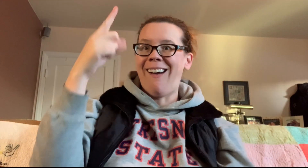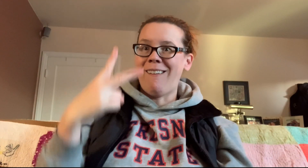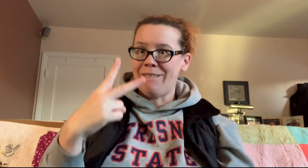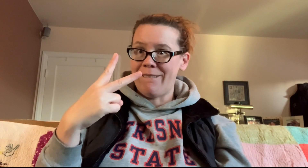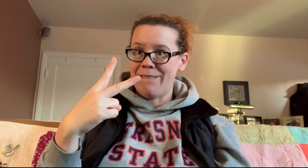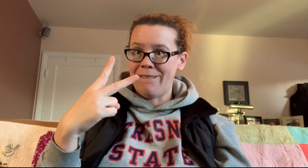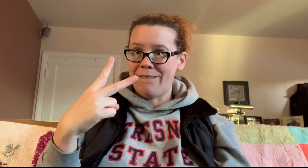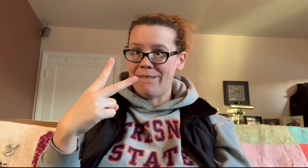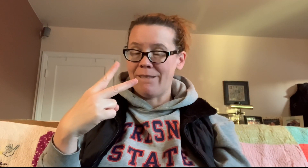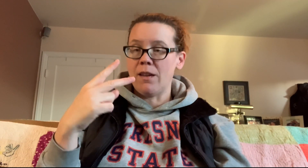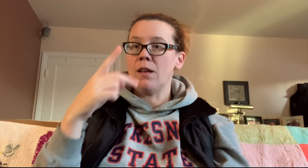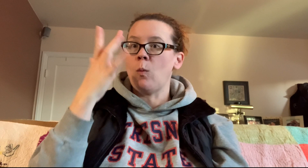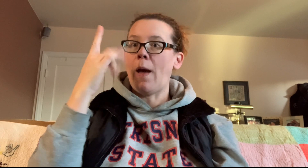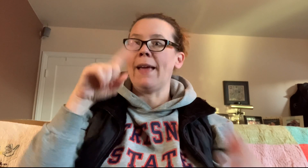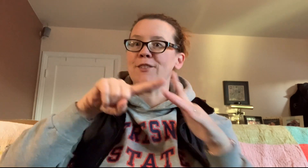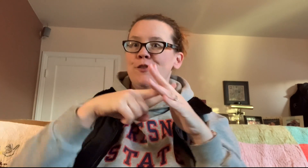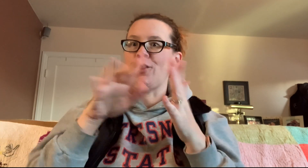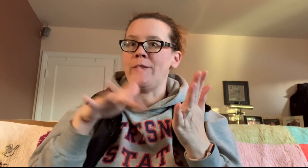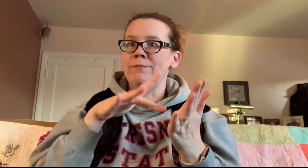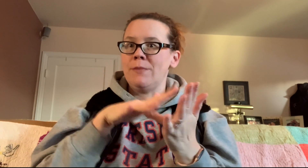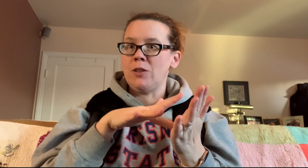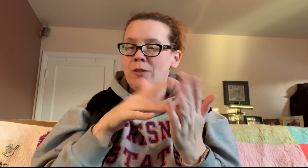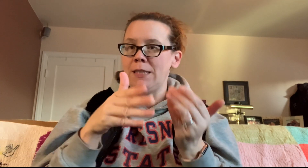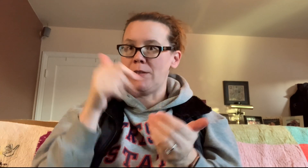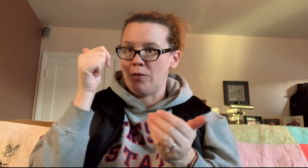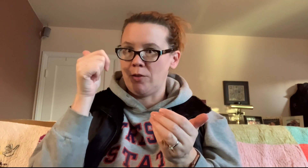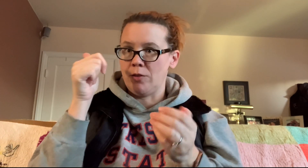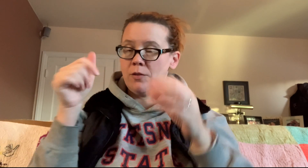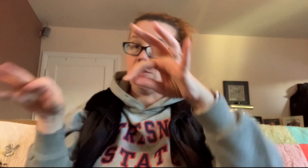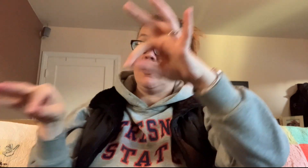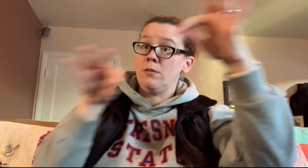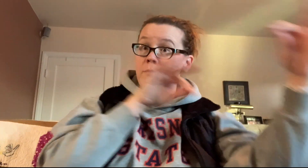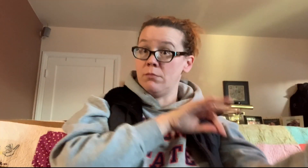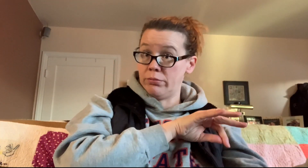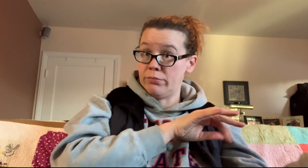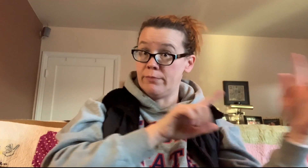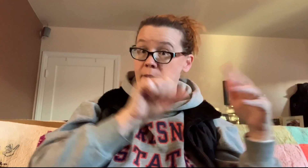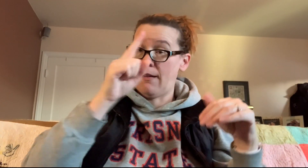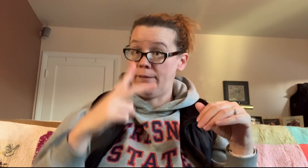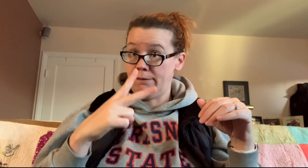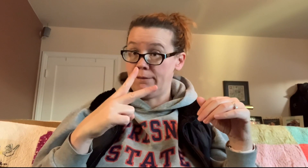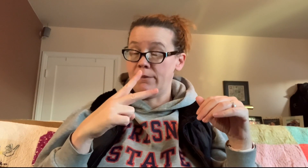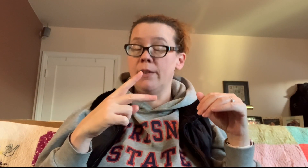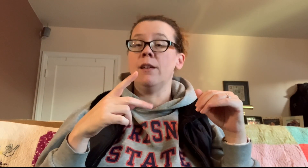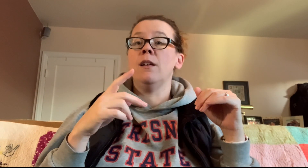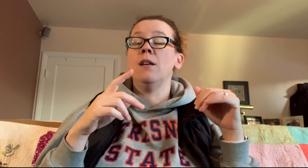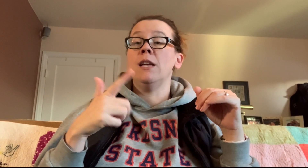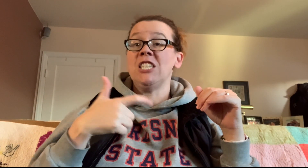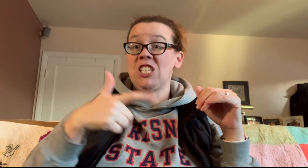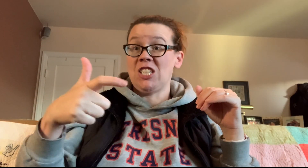So, um, it's, uh, all laid out flat. I um pull it back all the way towards the center (like